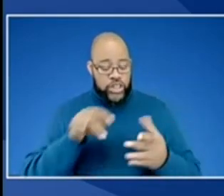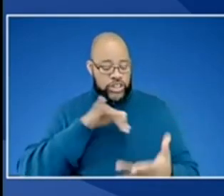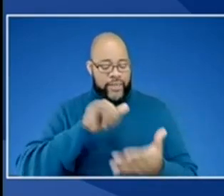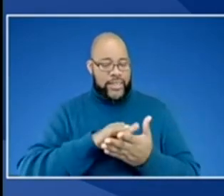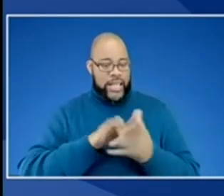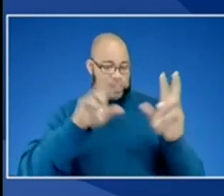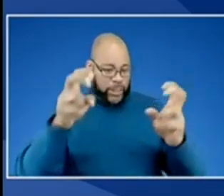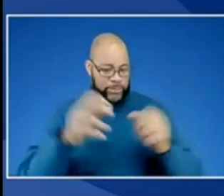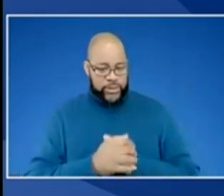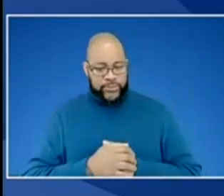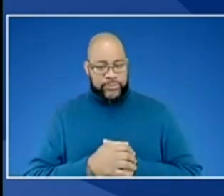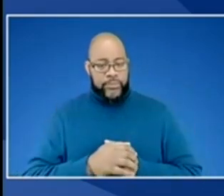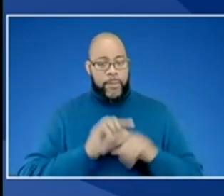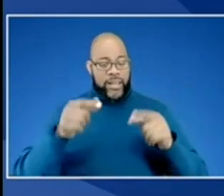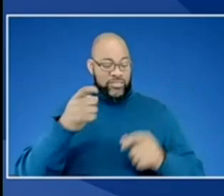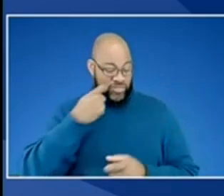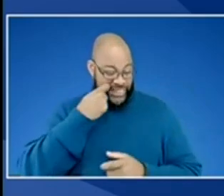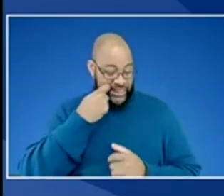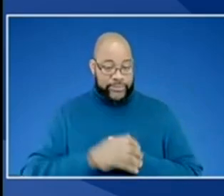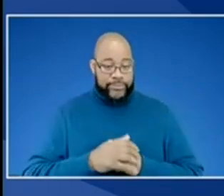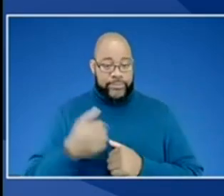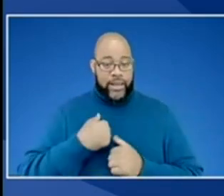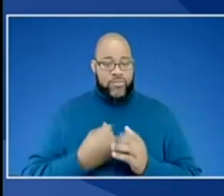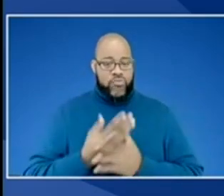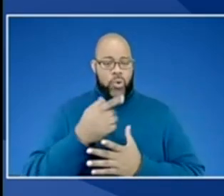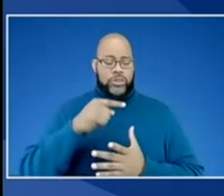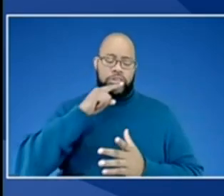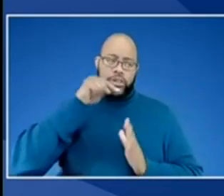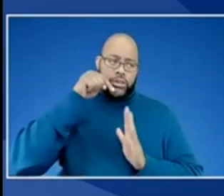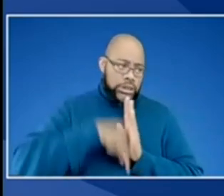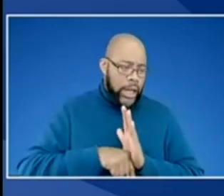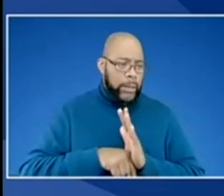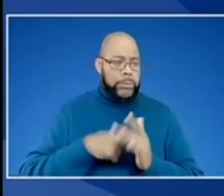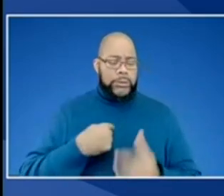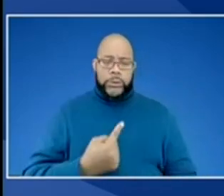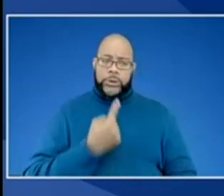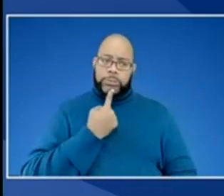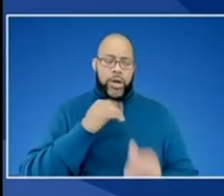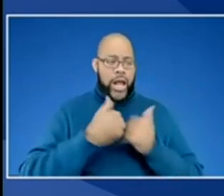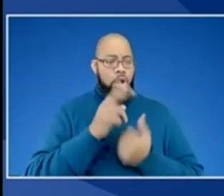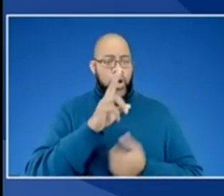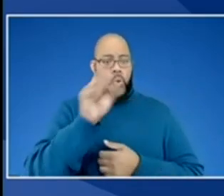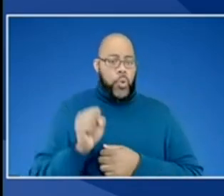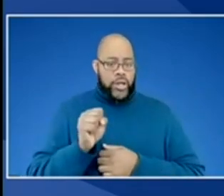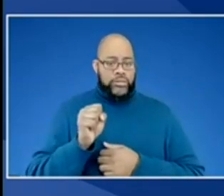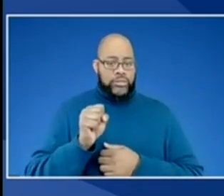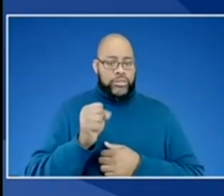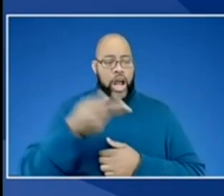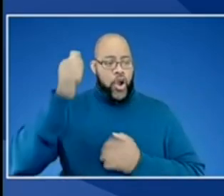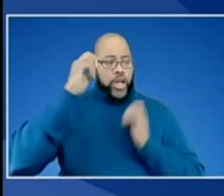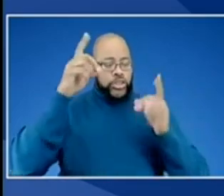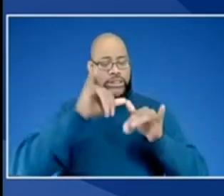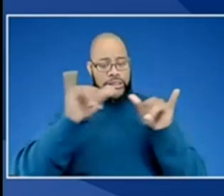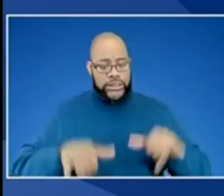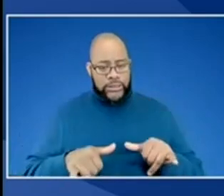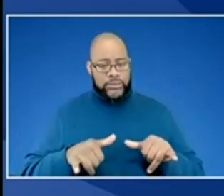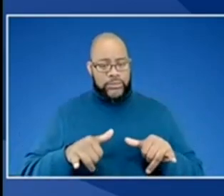Yet, as of lately, I have grown deeply disappointed in how the United States higher education system has moved further